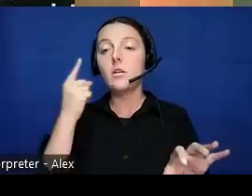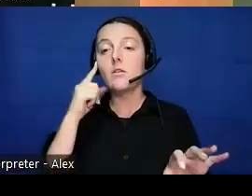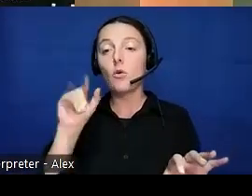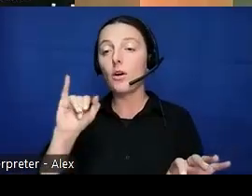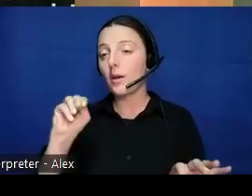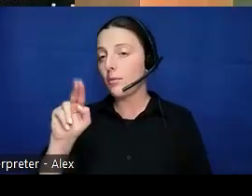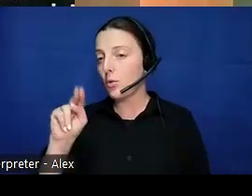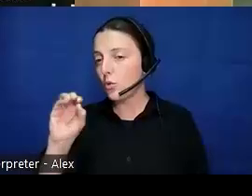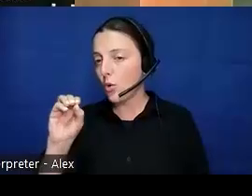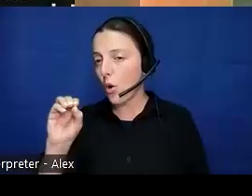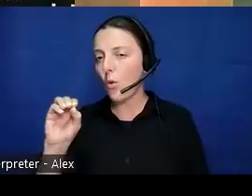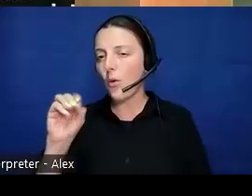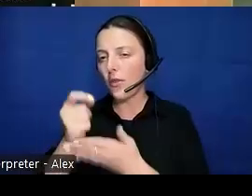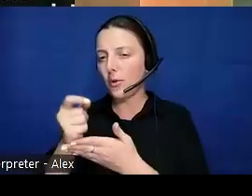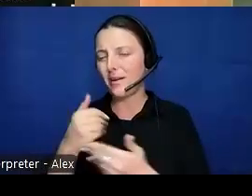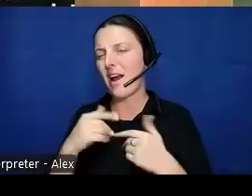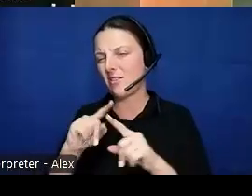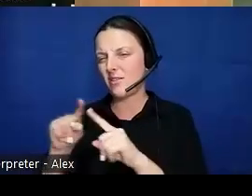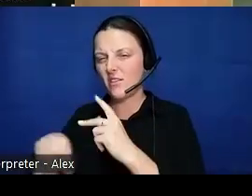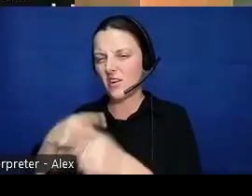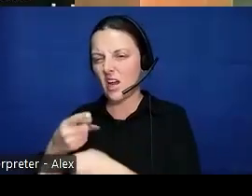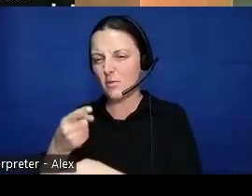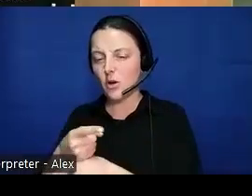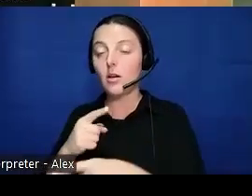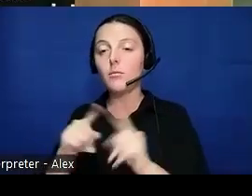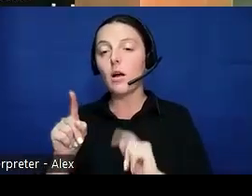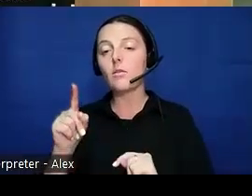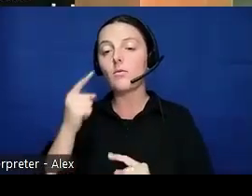but the the checkpoint inhibitors which are the the one everyone's sort of very interested in